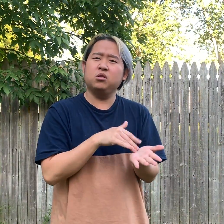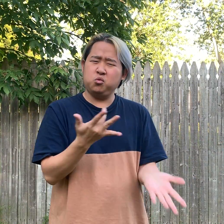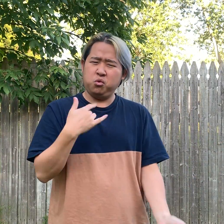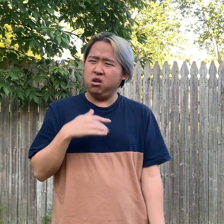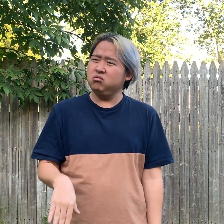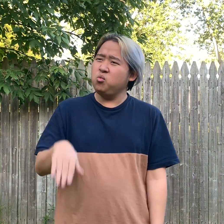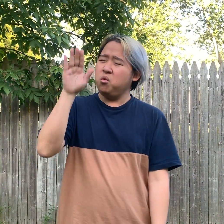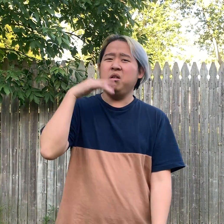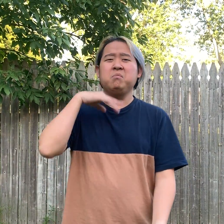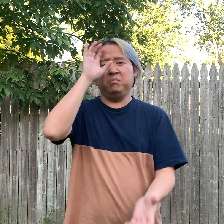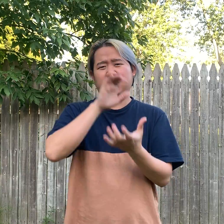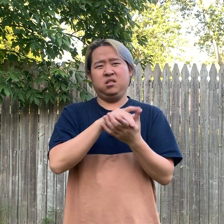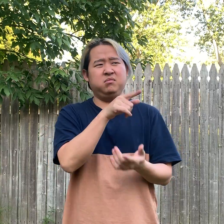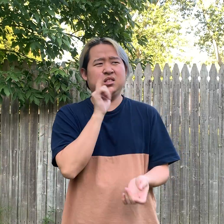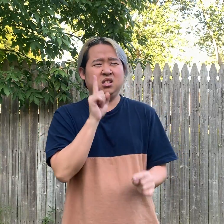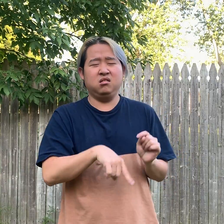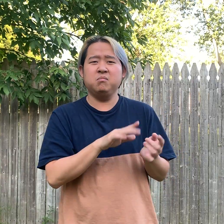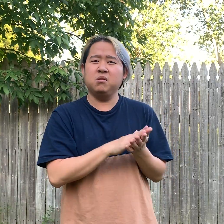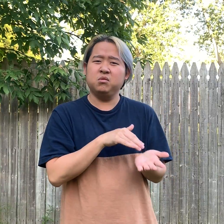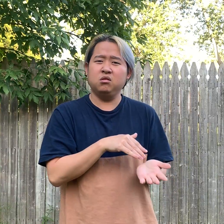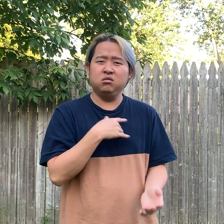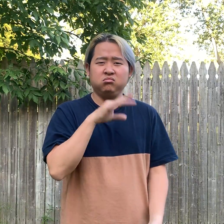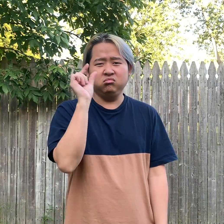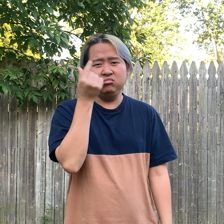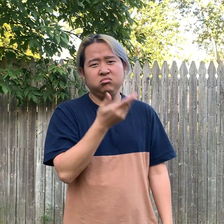and to realize that all along everything I had been told about this was untrue, was quite a blow!